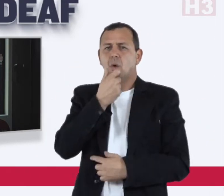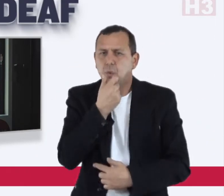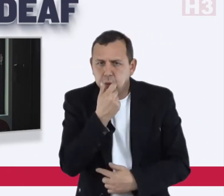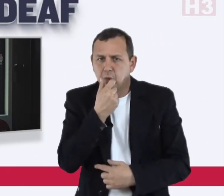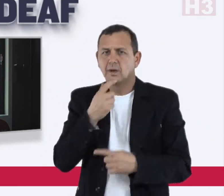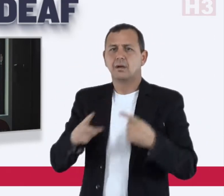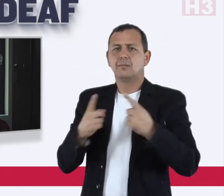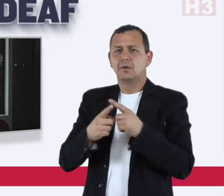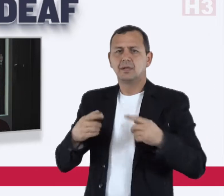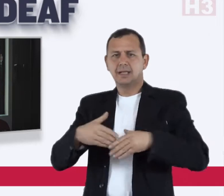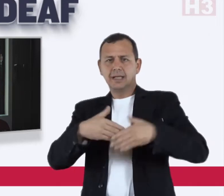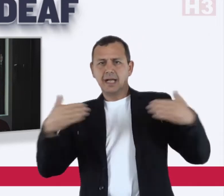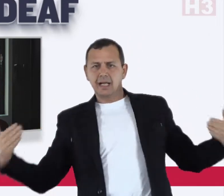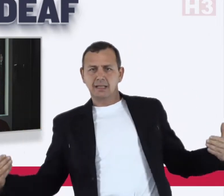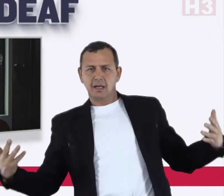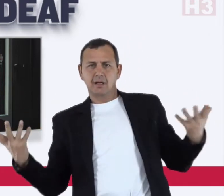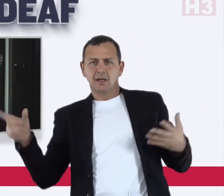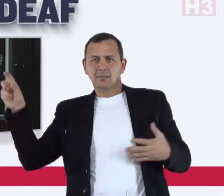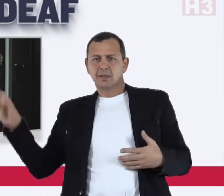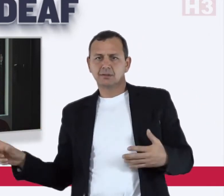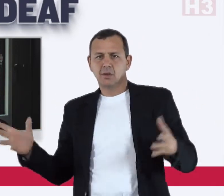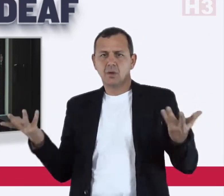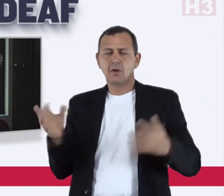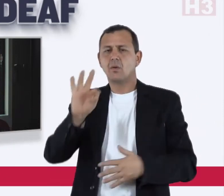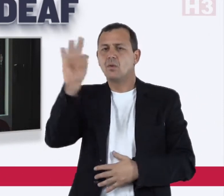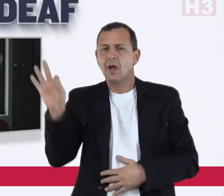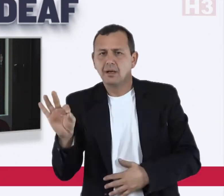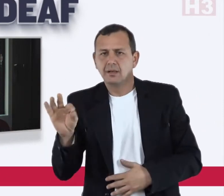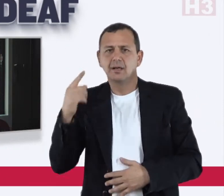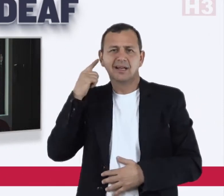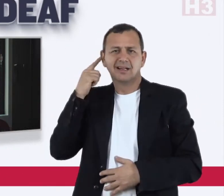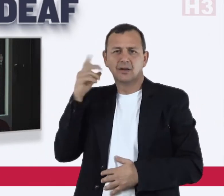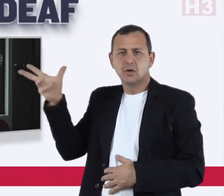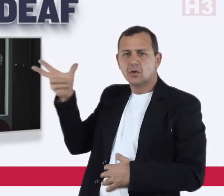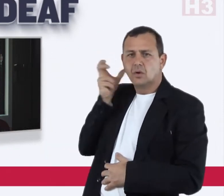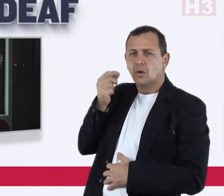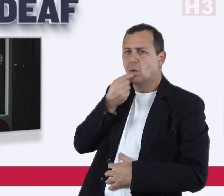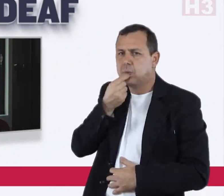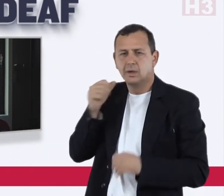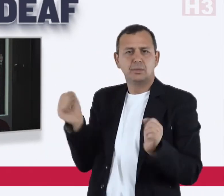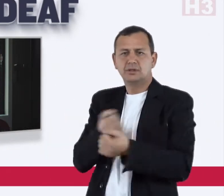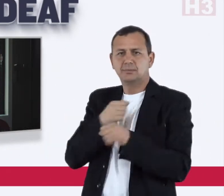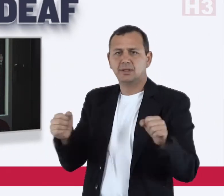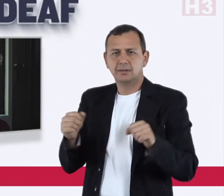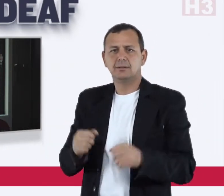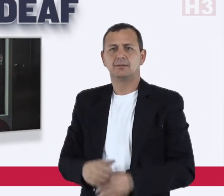the umpires and linesmen because he can’t hear the whistle.